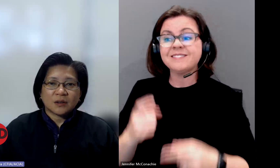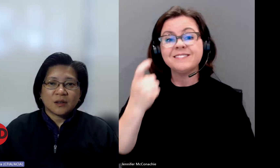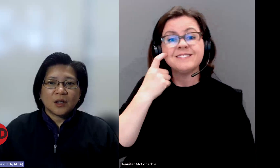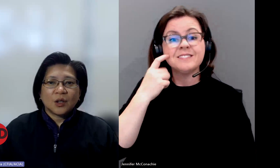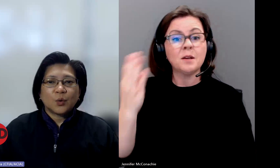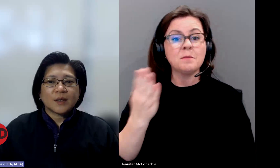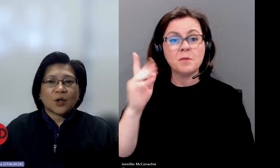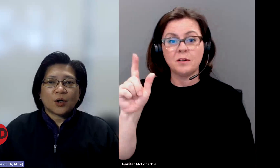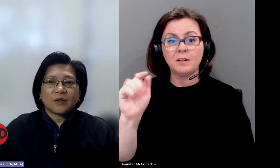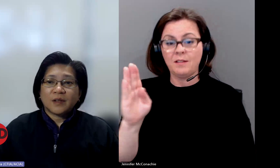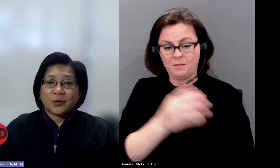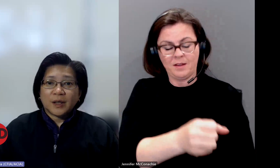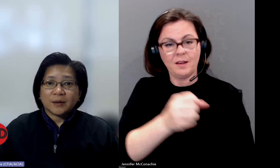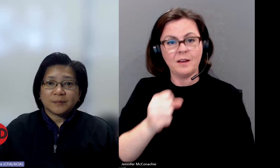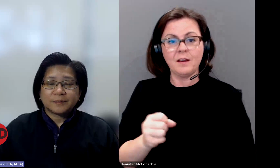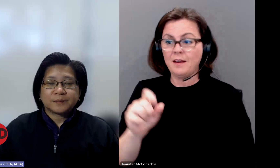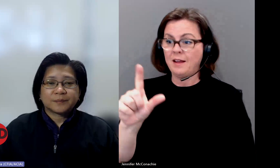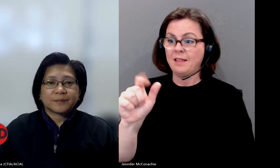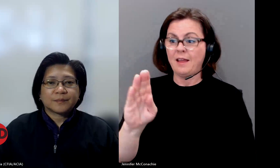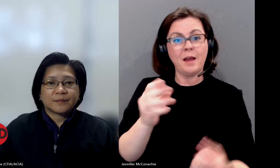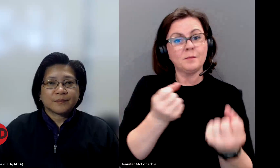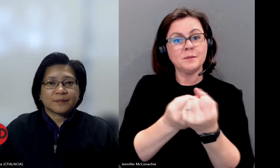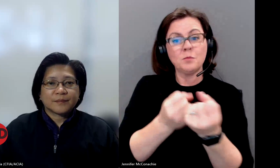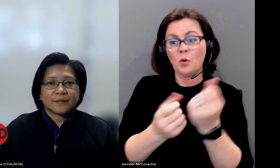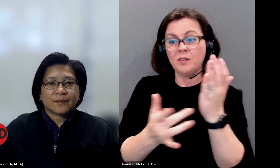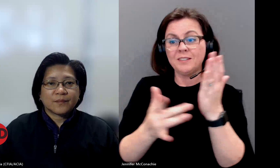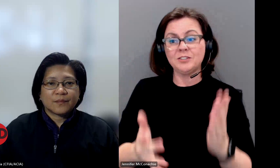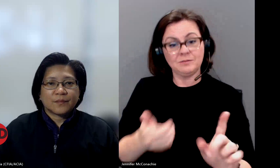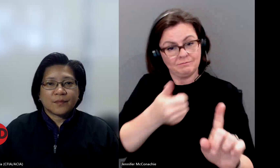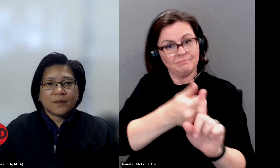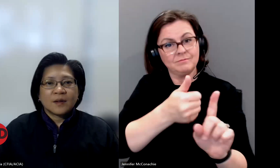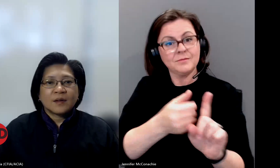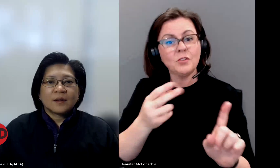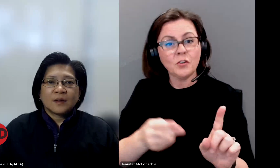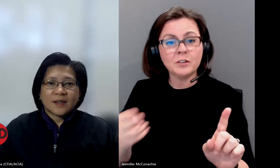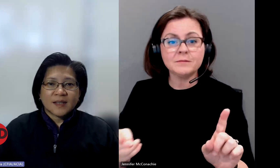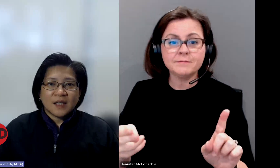In fact, the Burnaby lab recently hired a lab support technician who